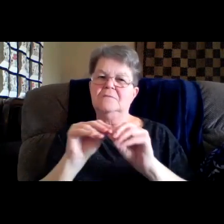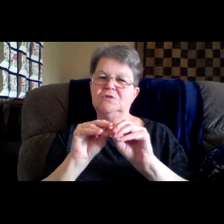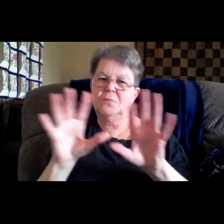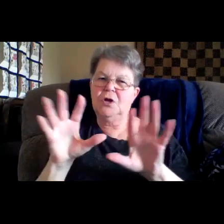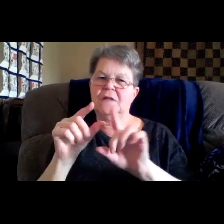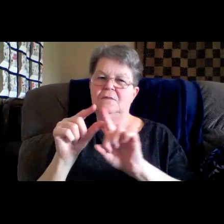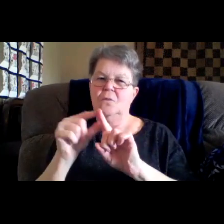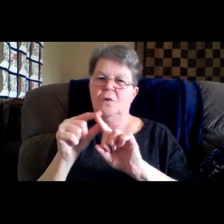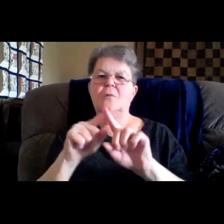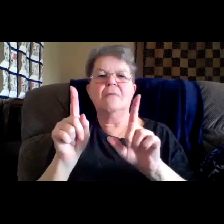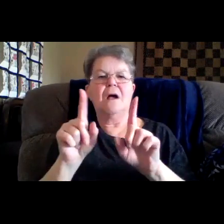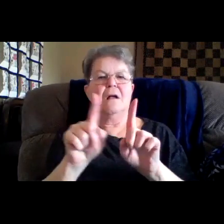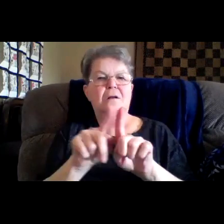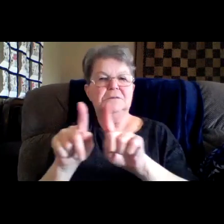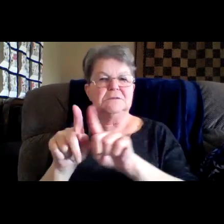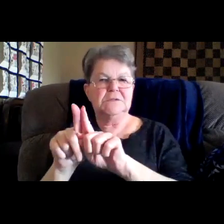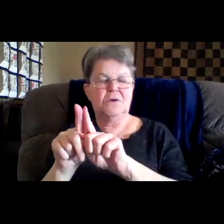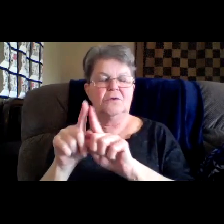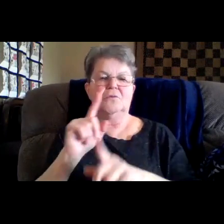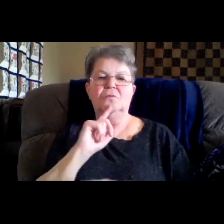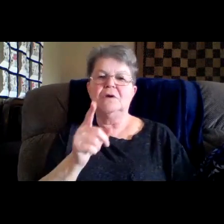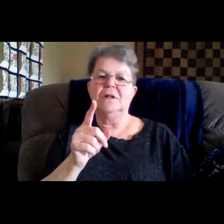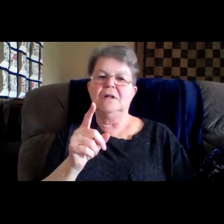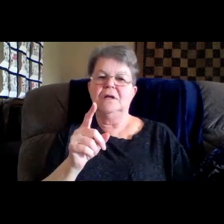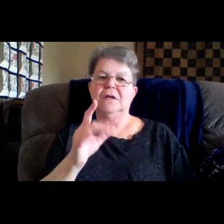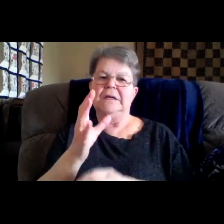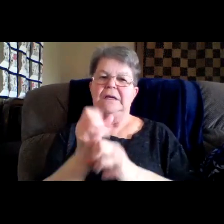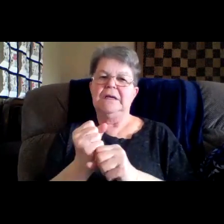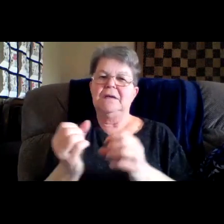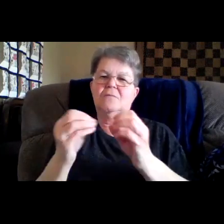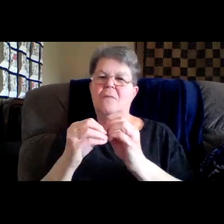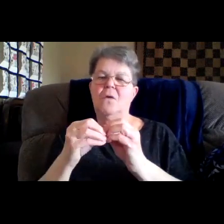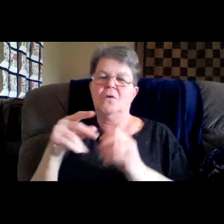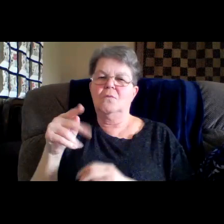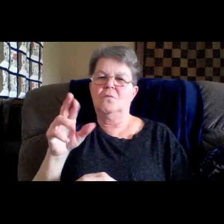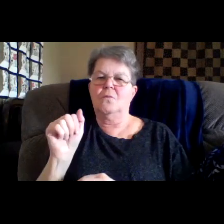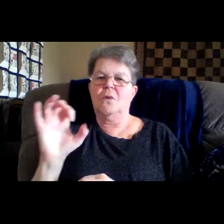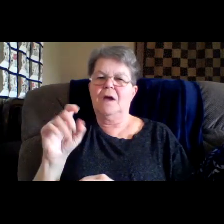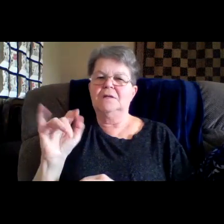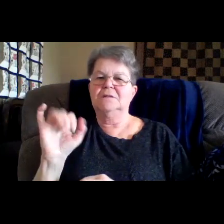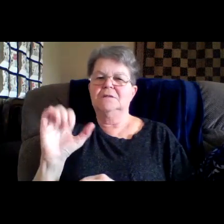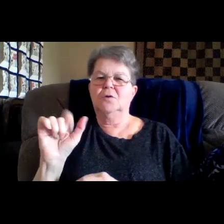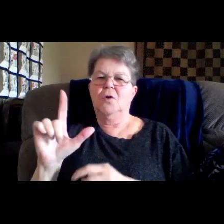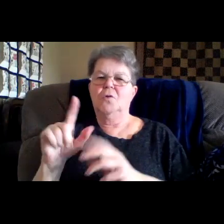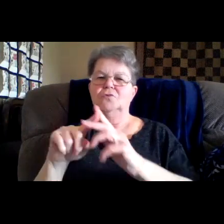but also really get more practical start of working directly with people